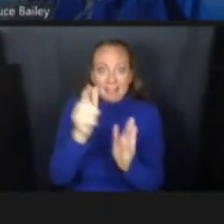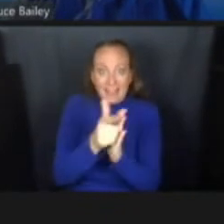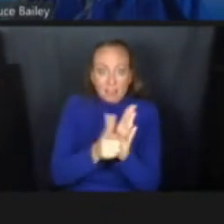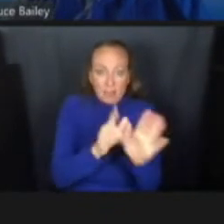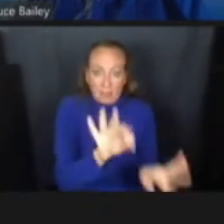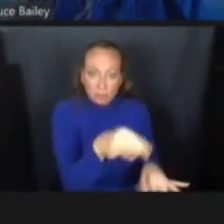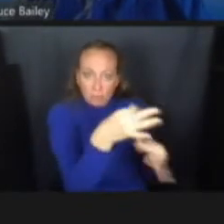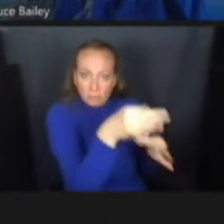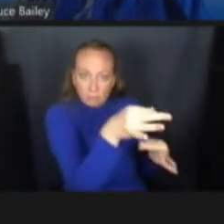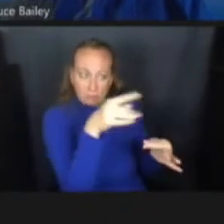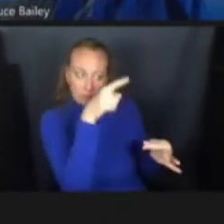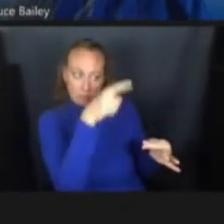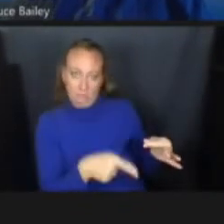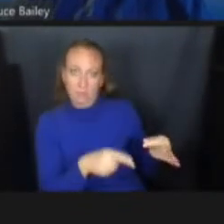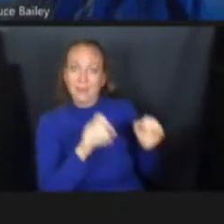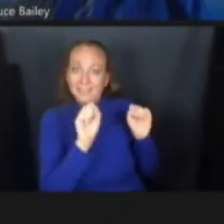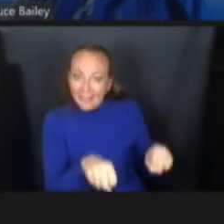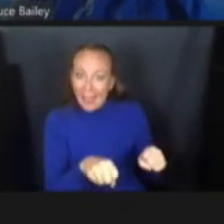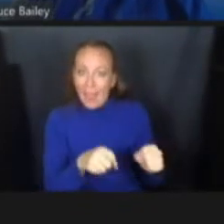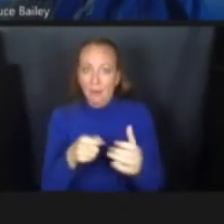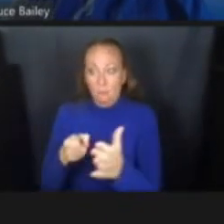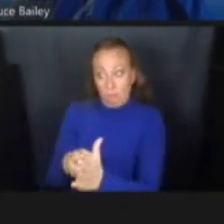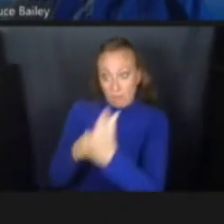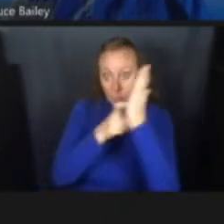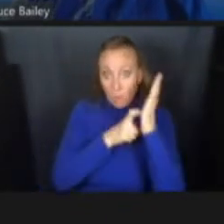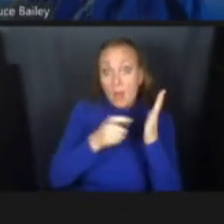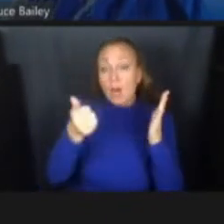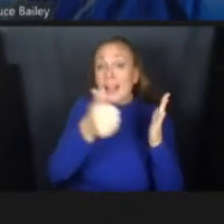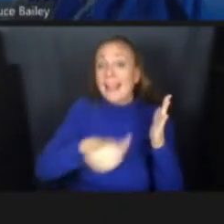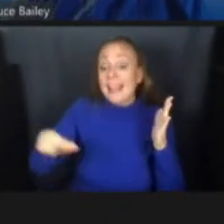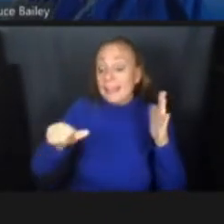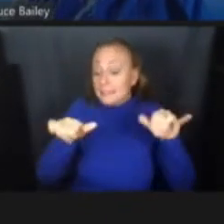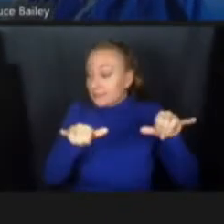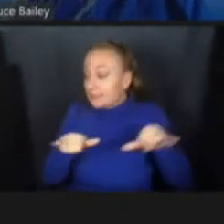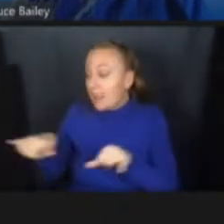which can require that any standards or any efforts,